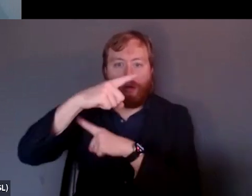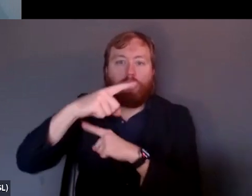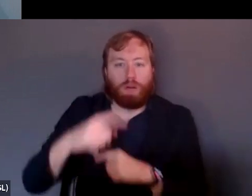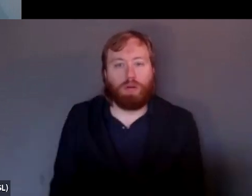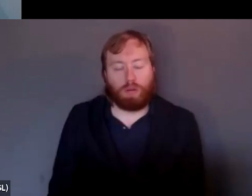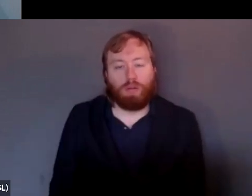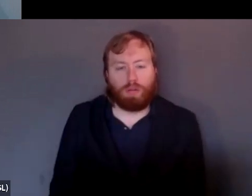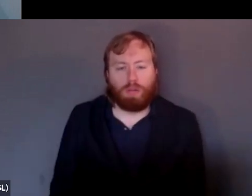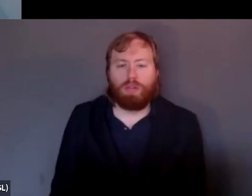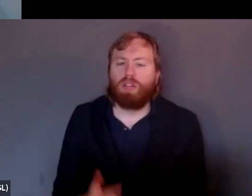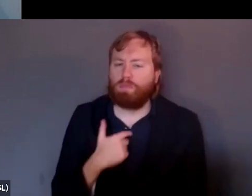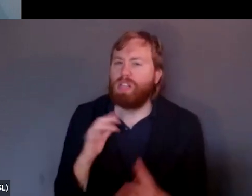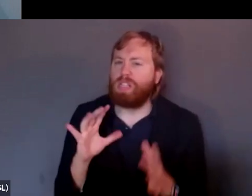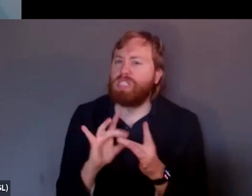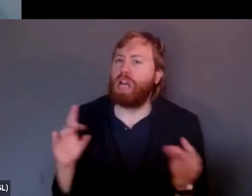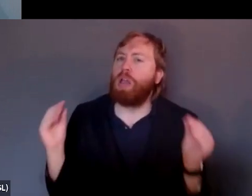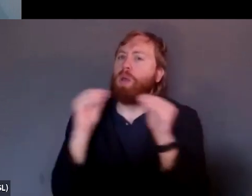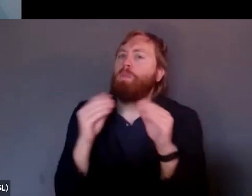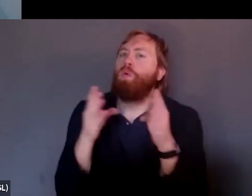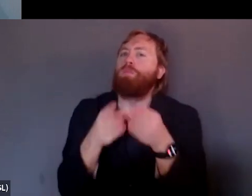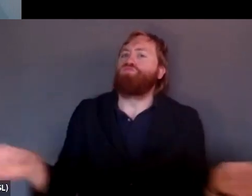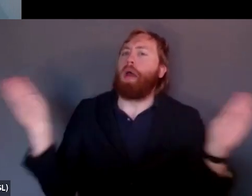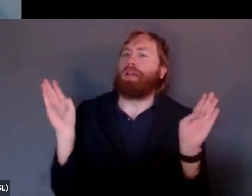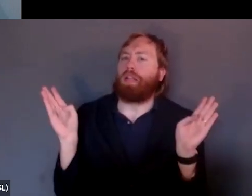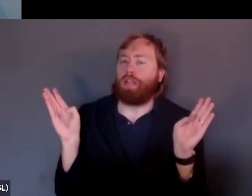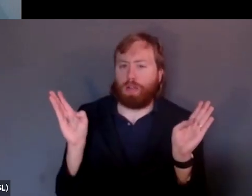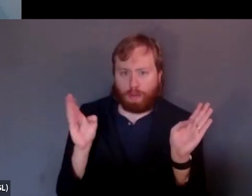I'll say more broadly, though, in all of the user testing that we've done